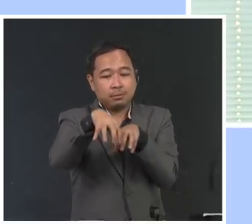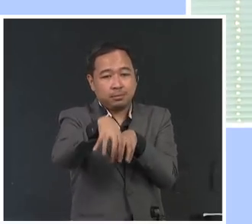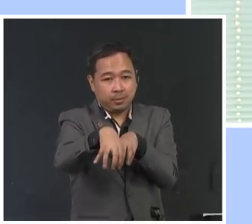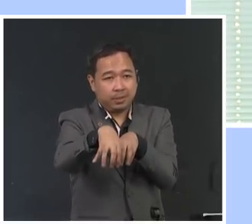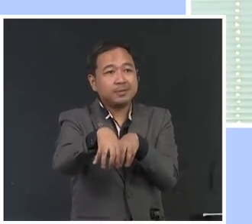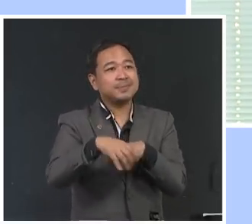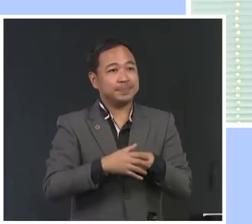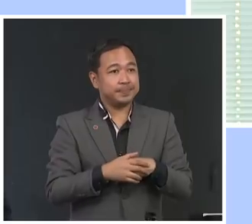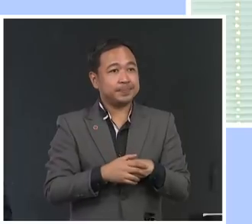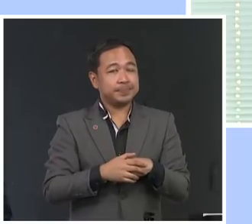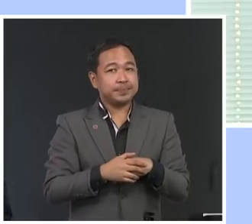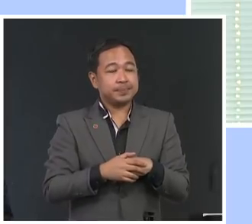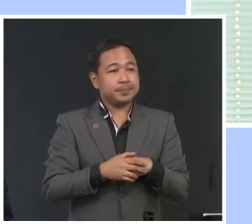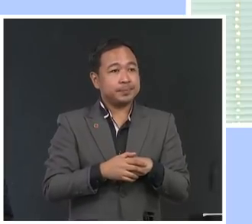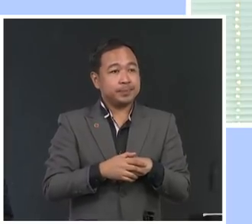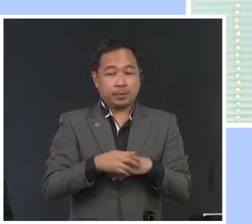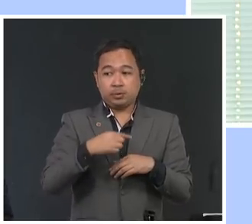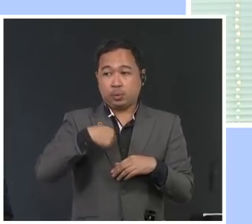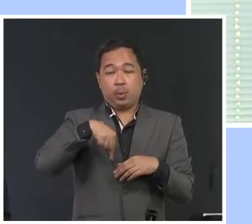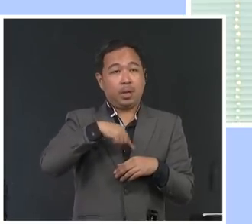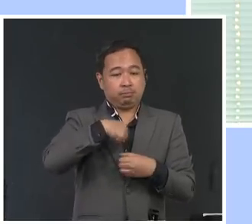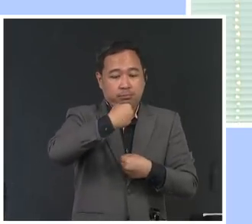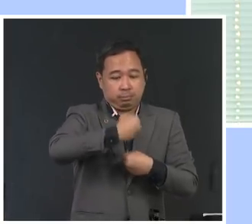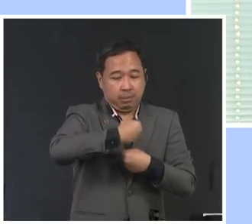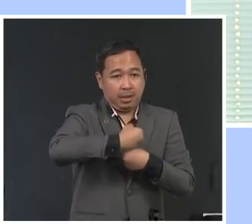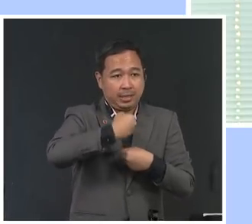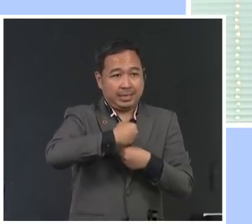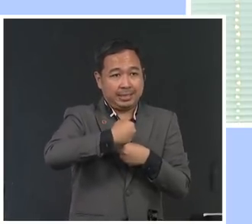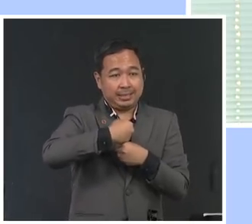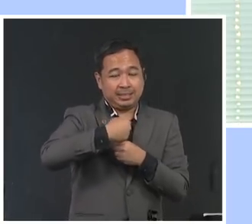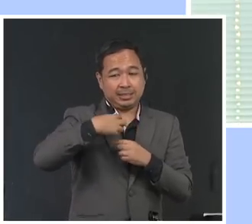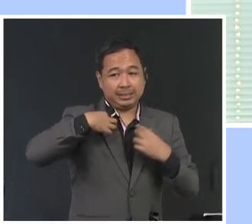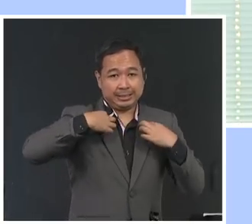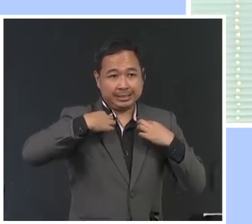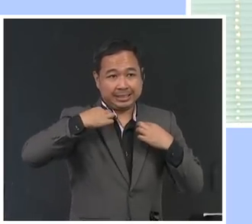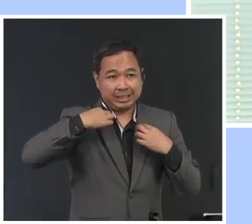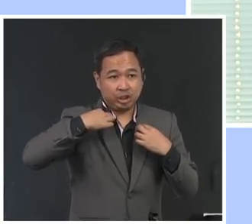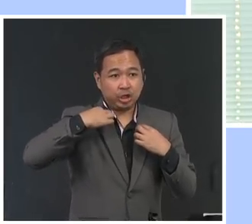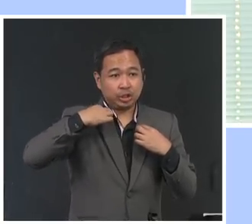I asked him and I think at the Shimani university he once talked. So that's the neighbors.